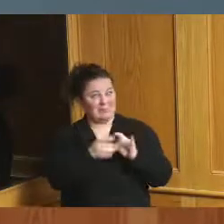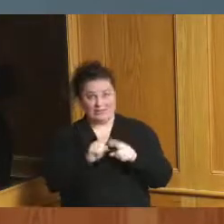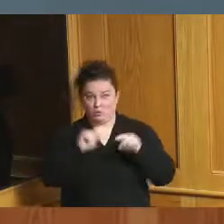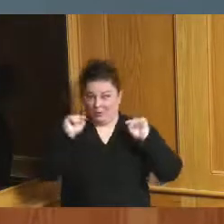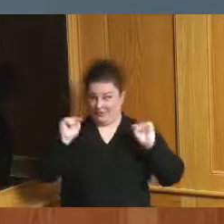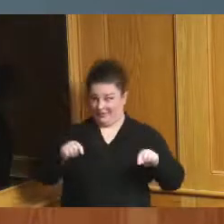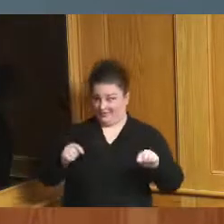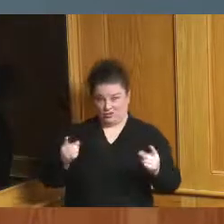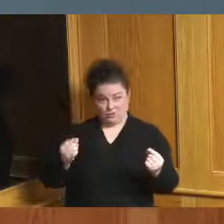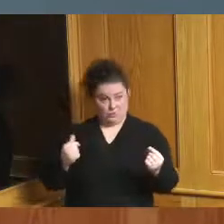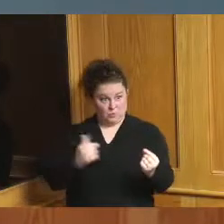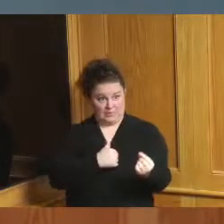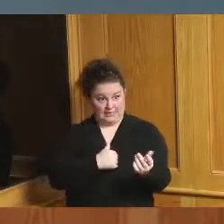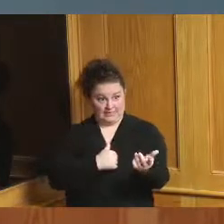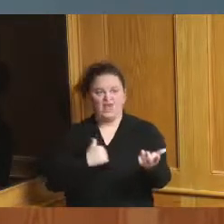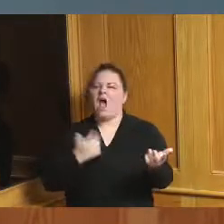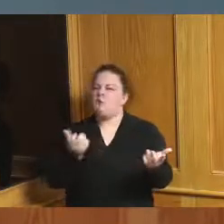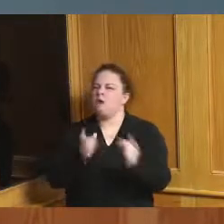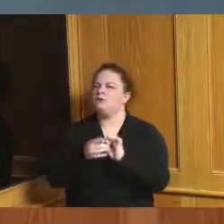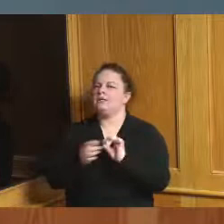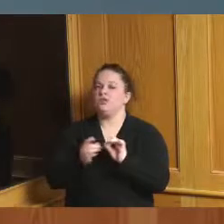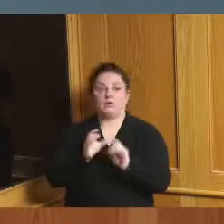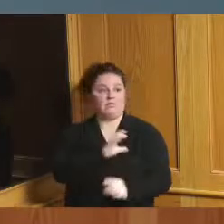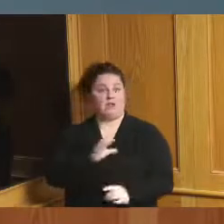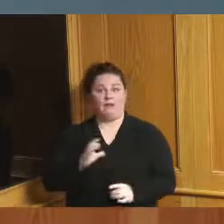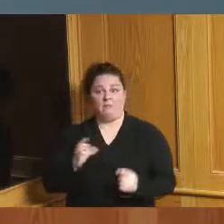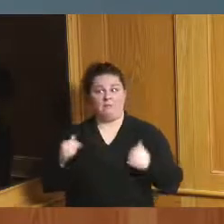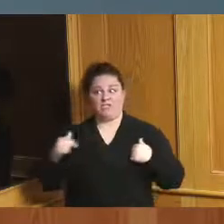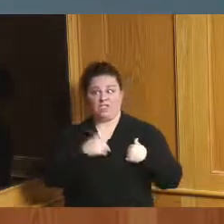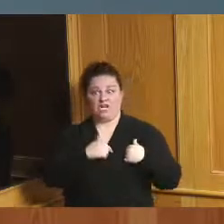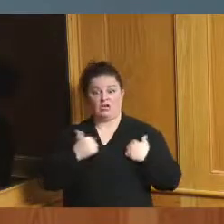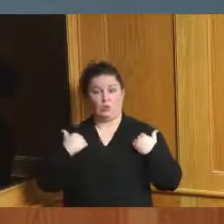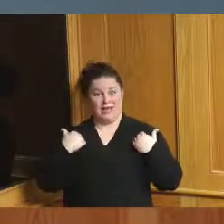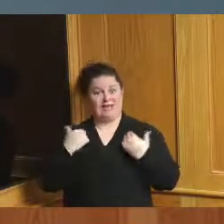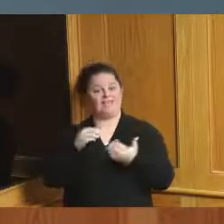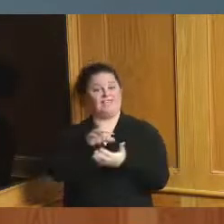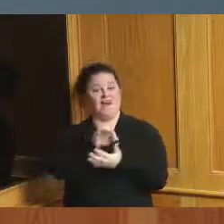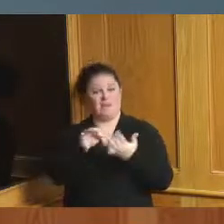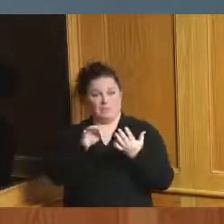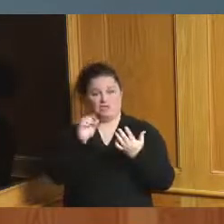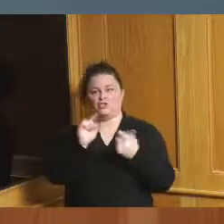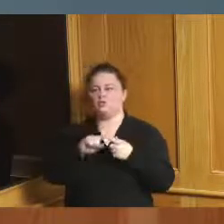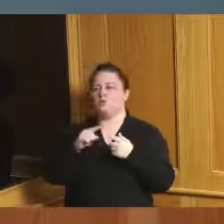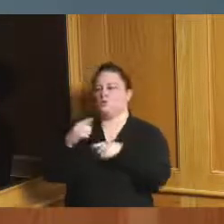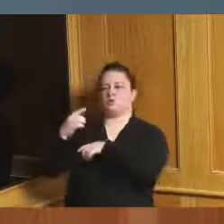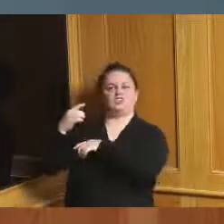i may is that the commission had the option of just leaving that position open for a week